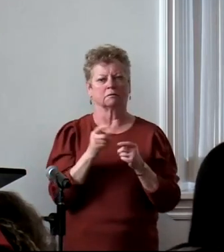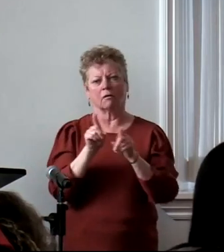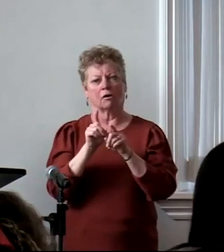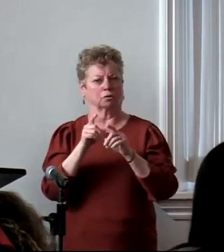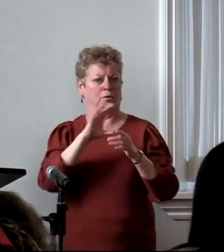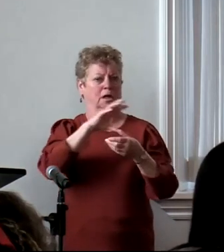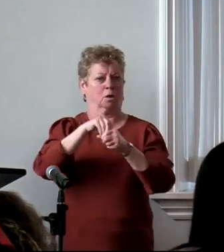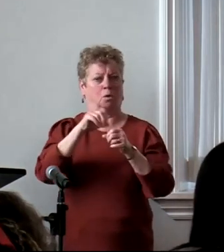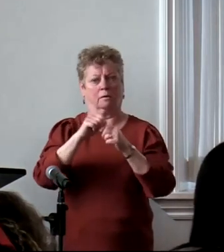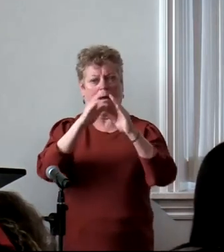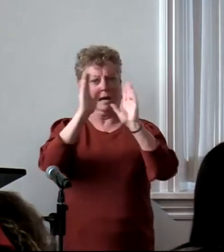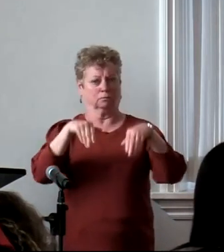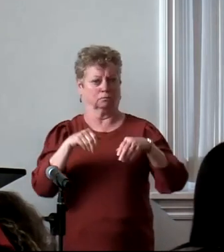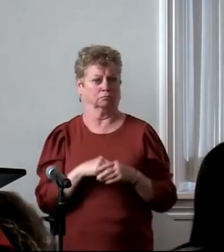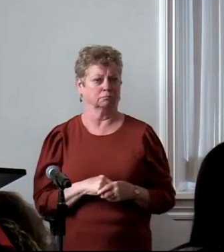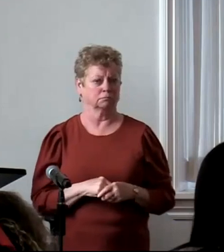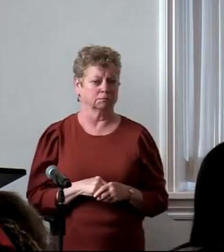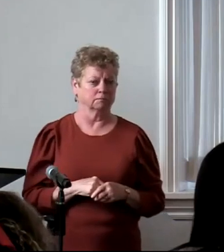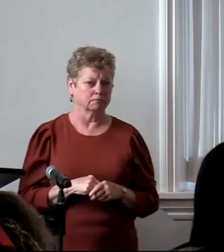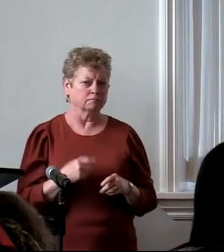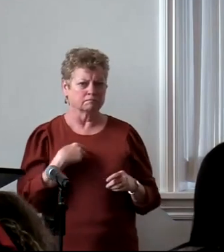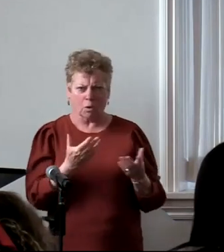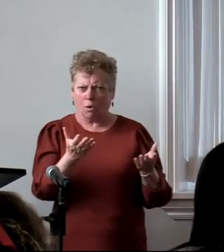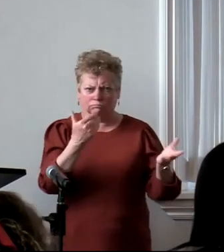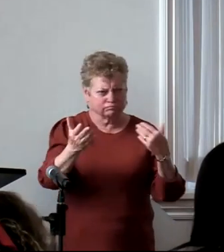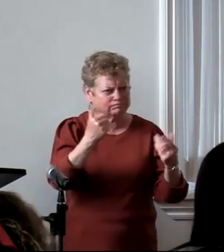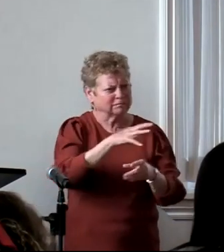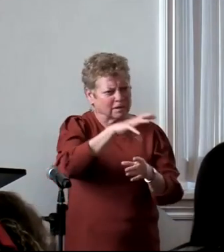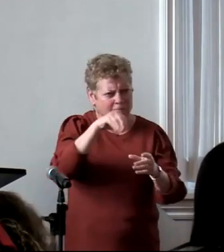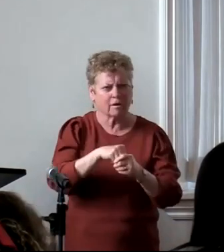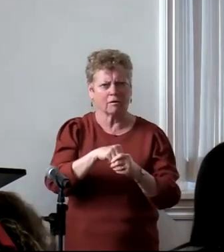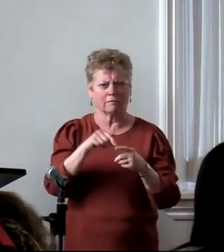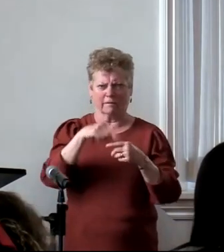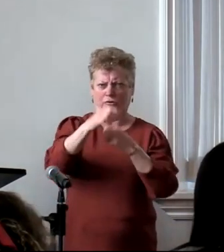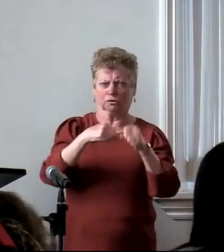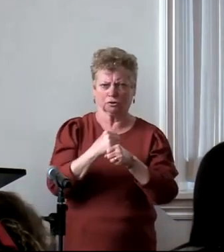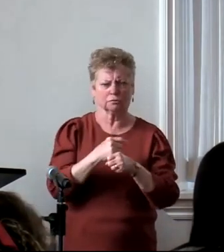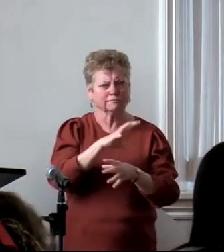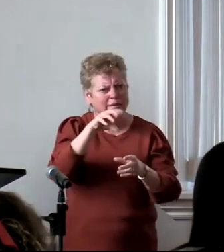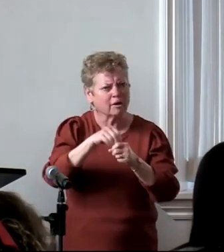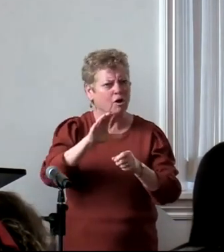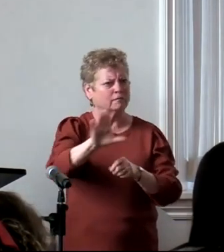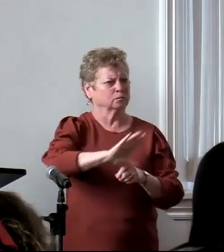So in closing, I invite all of you to take part in this year’s events and to get involved in your community and your workplace,